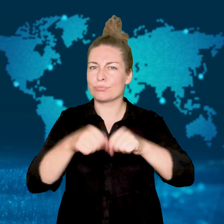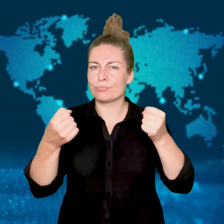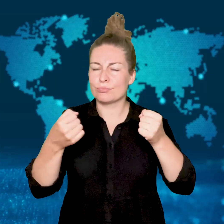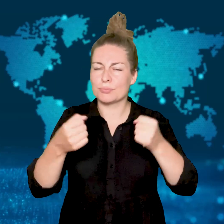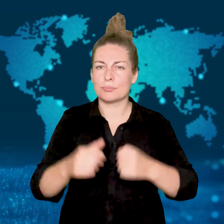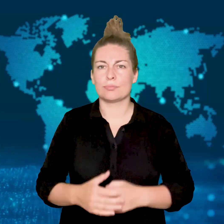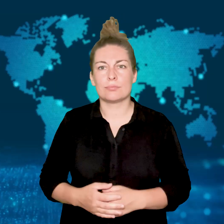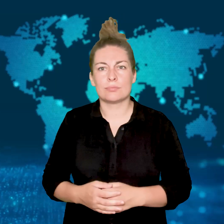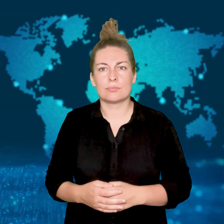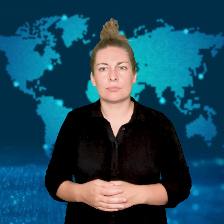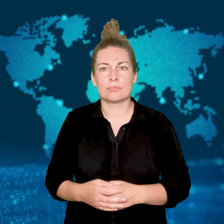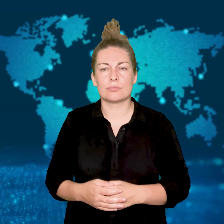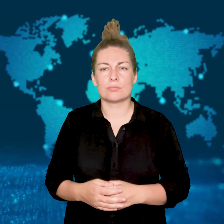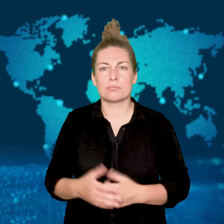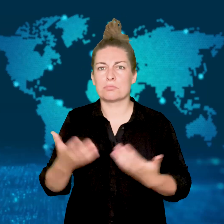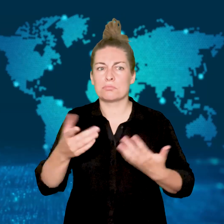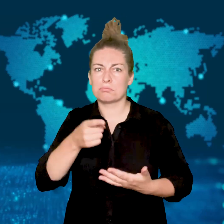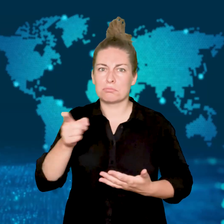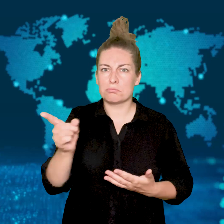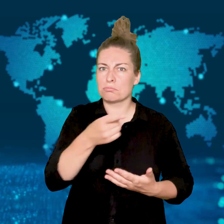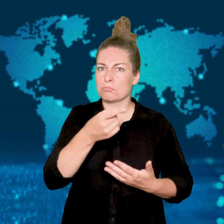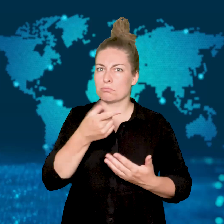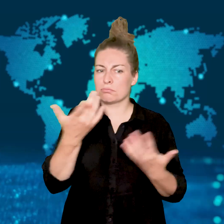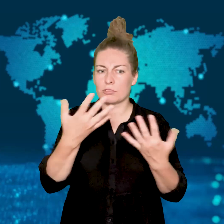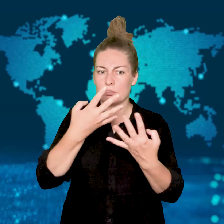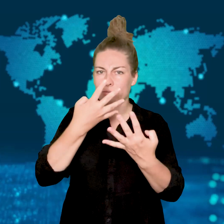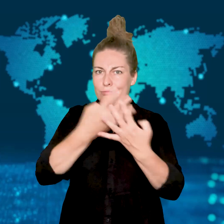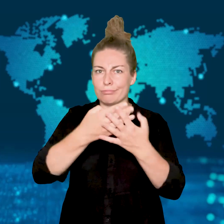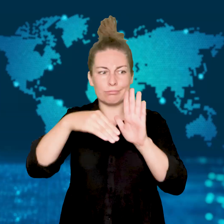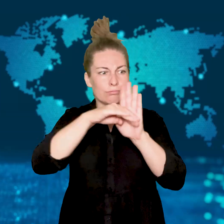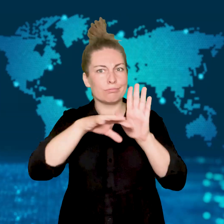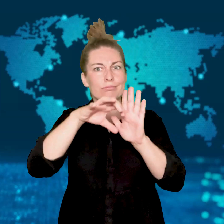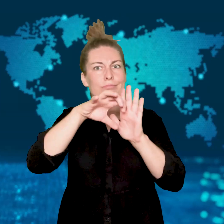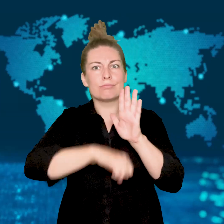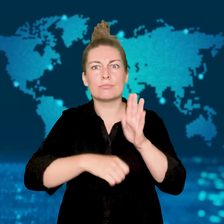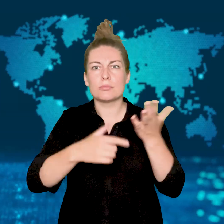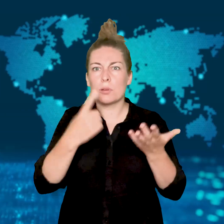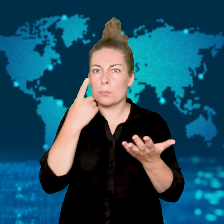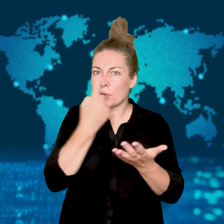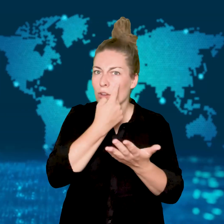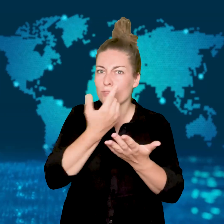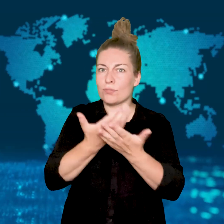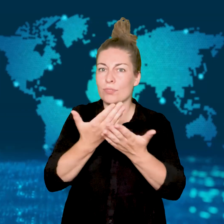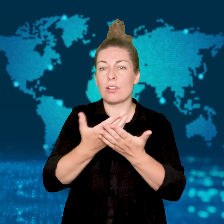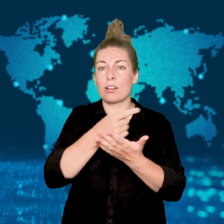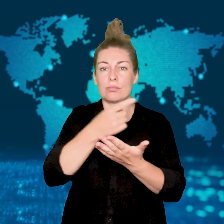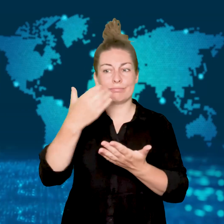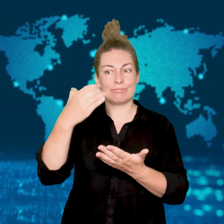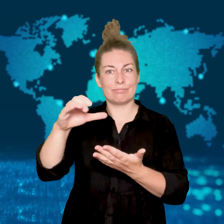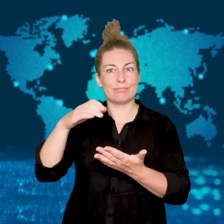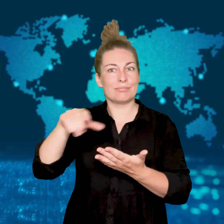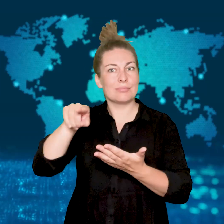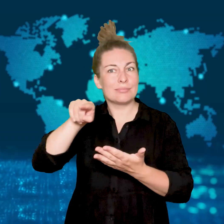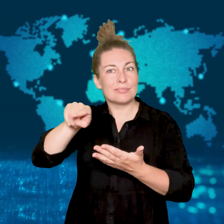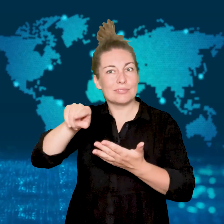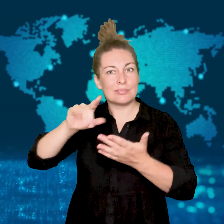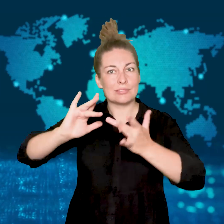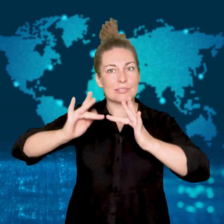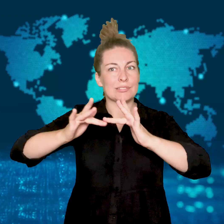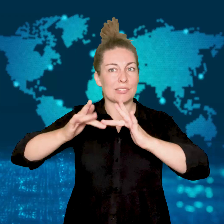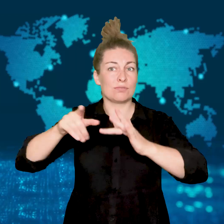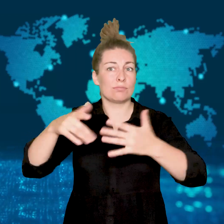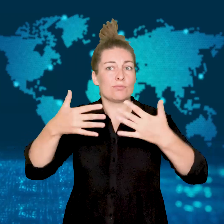The evidence of his crimes is the posts he made online.